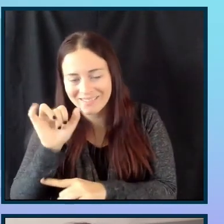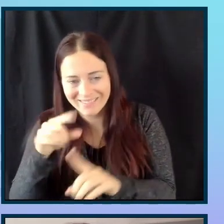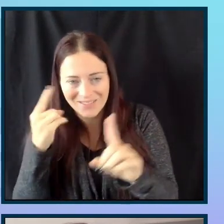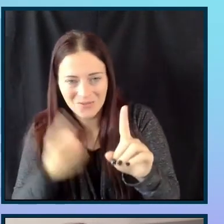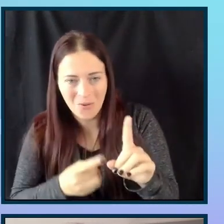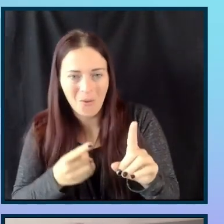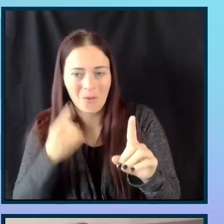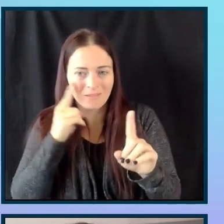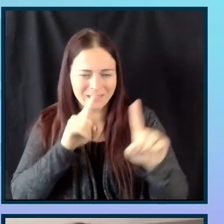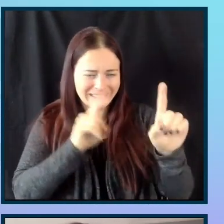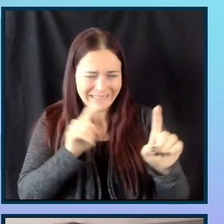Consistent help